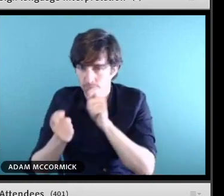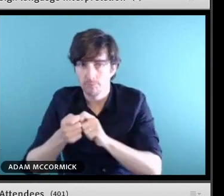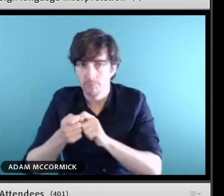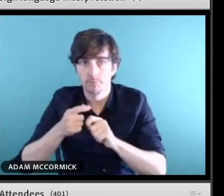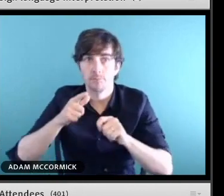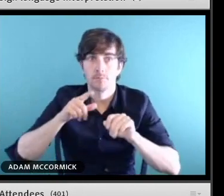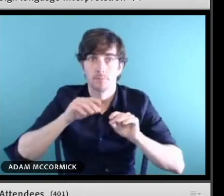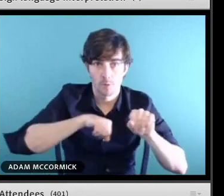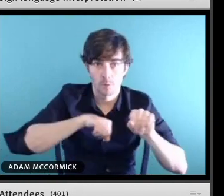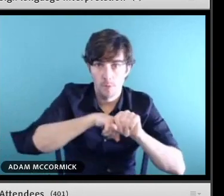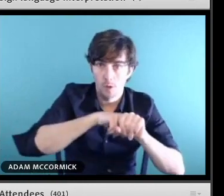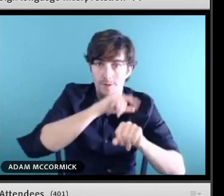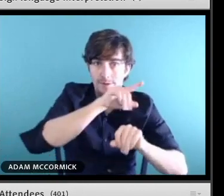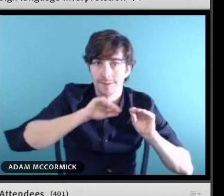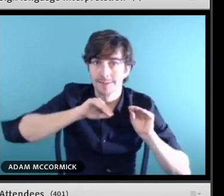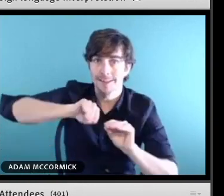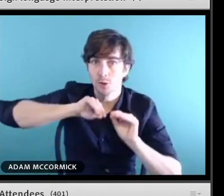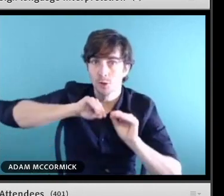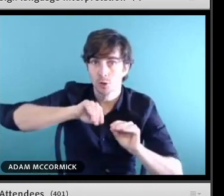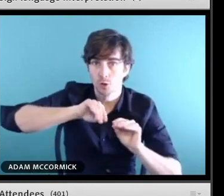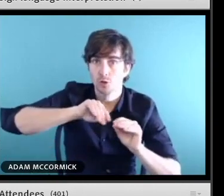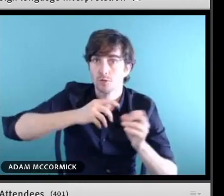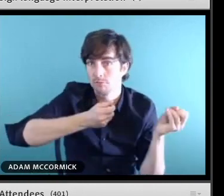have the floor. >> EDY: I would like asking this